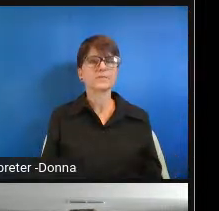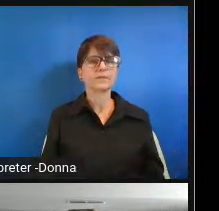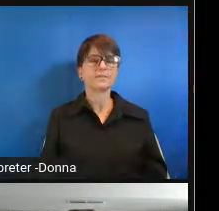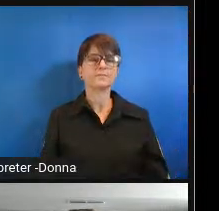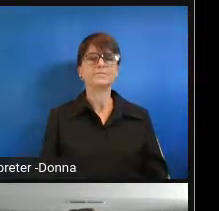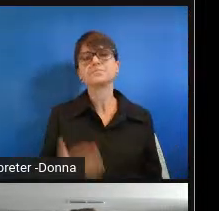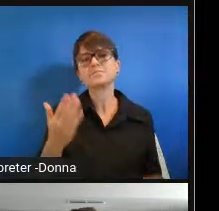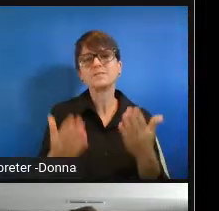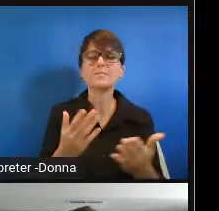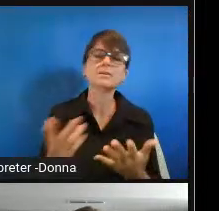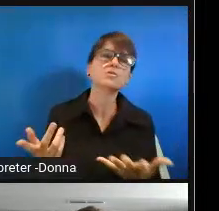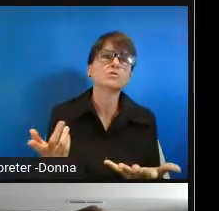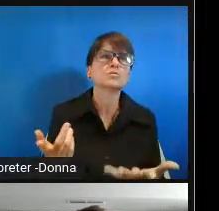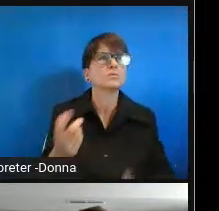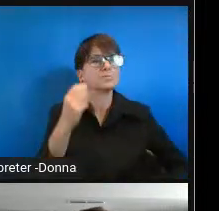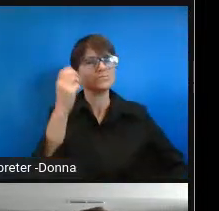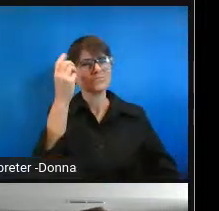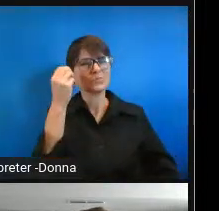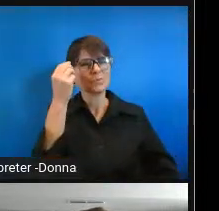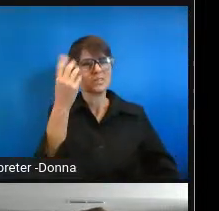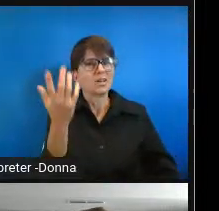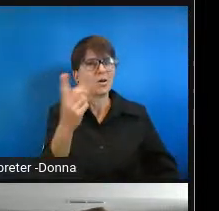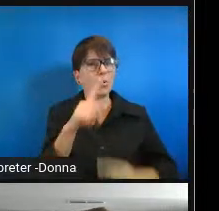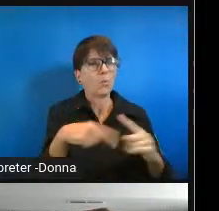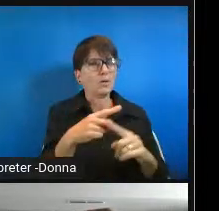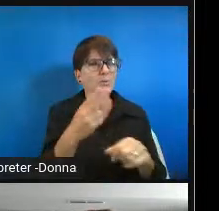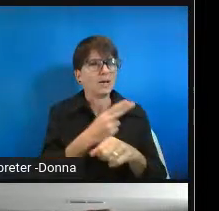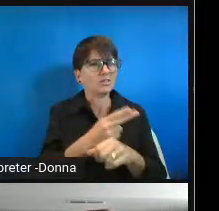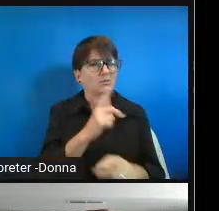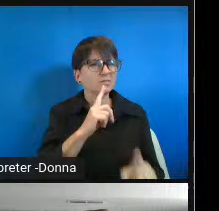the backroads overlay to allow the user to sign into their account .